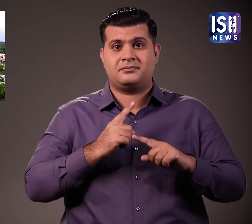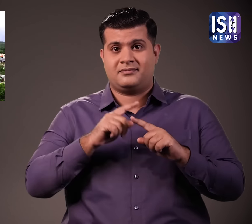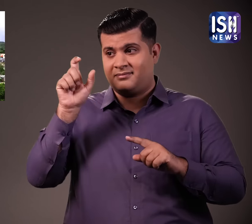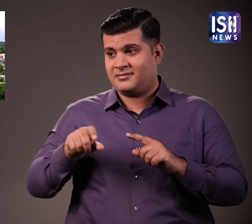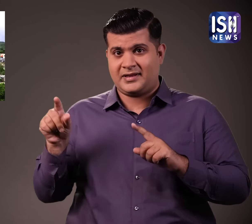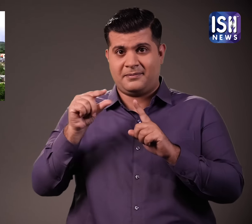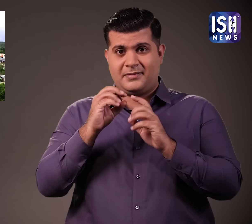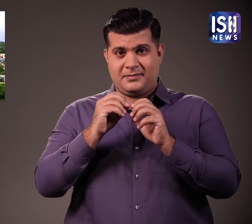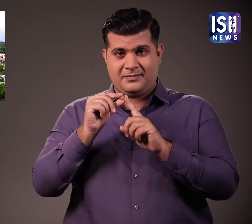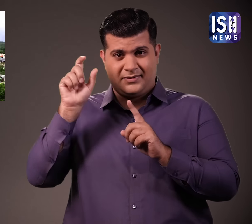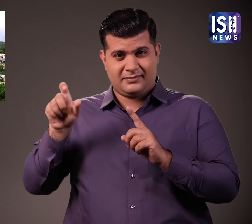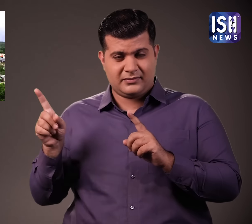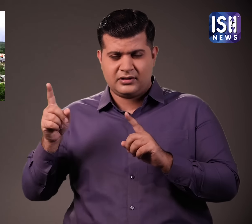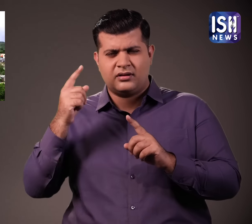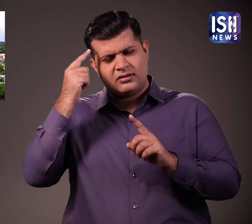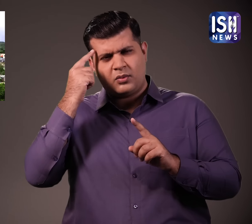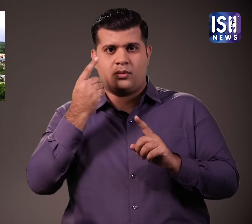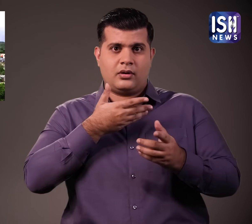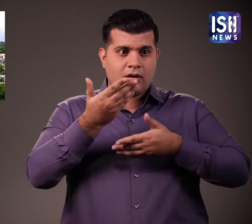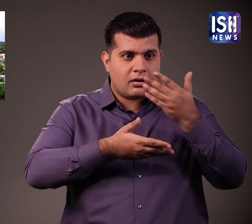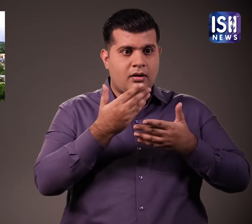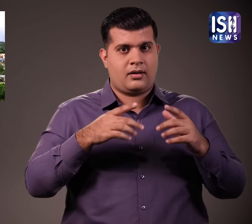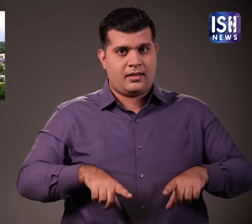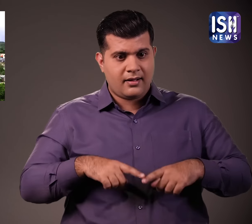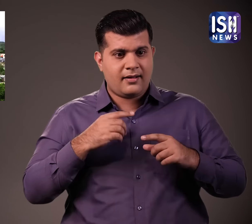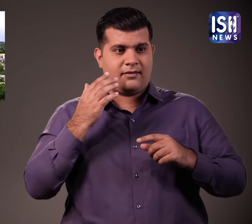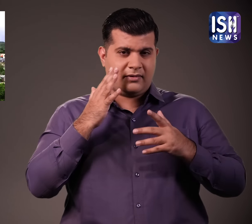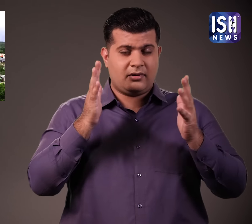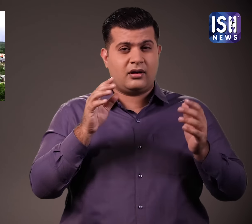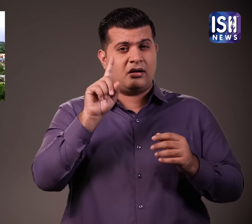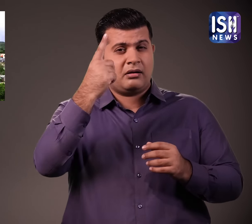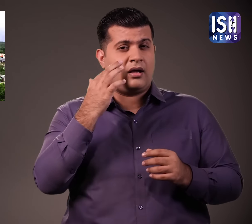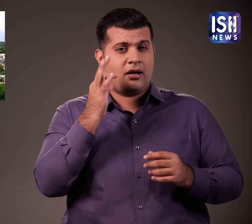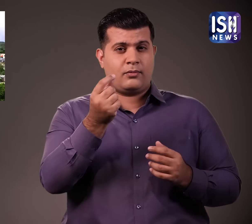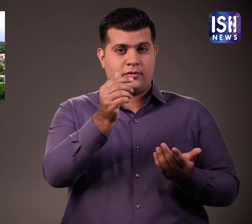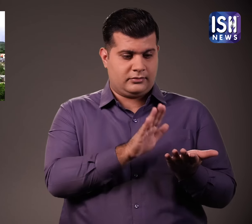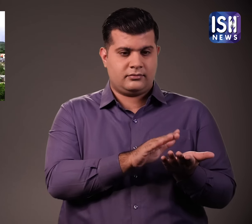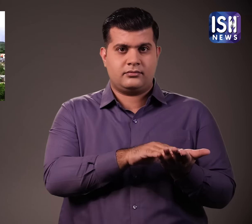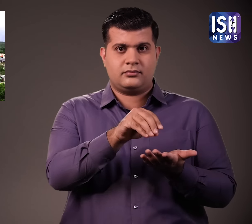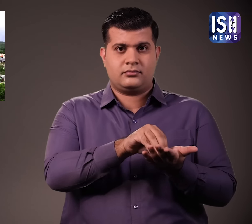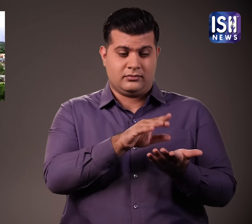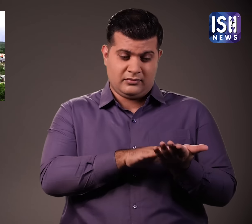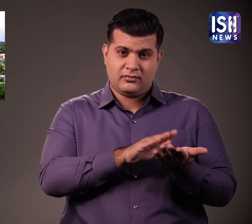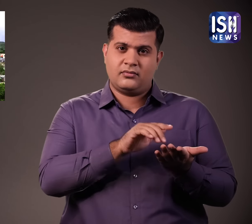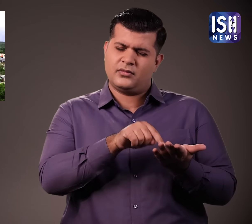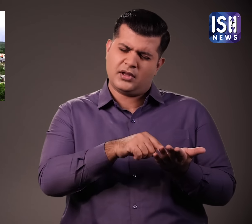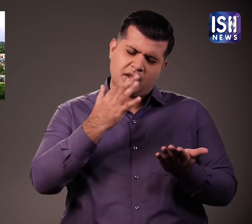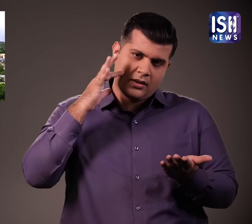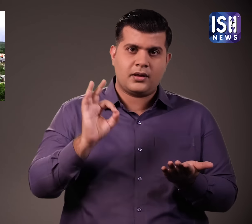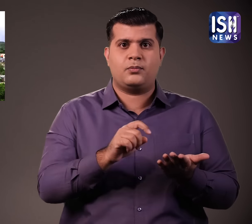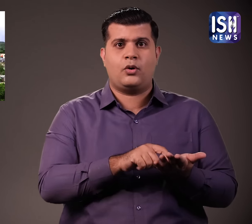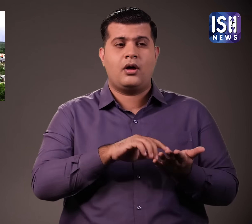Pawar realised that lifestyle changes were good but villagers desperately needed to earn their livelihood.